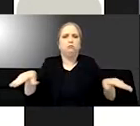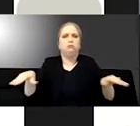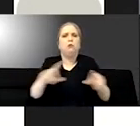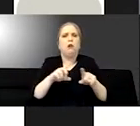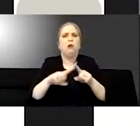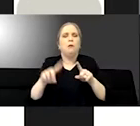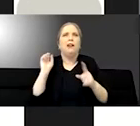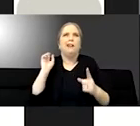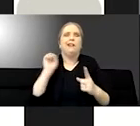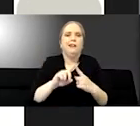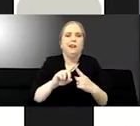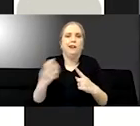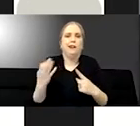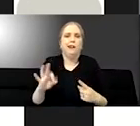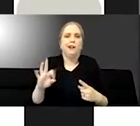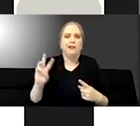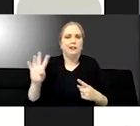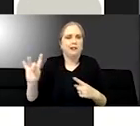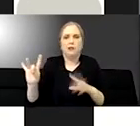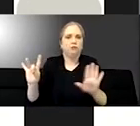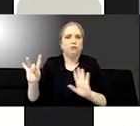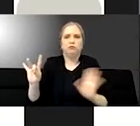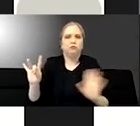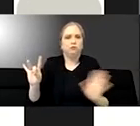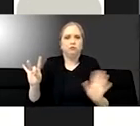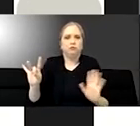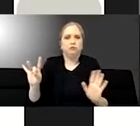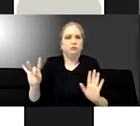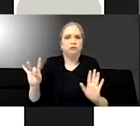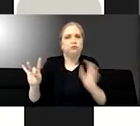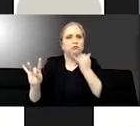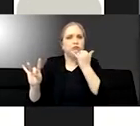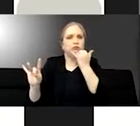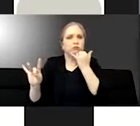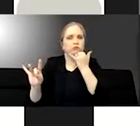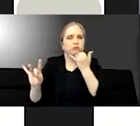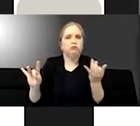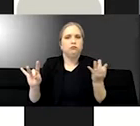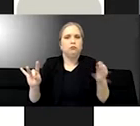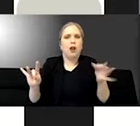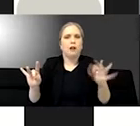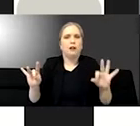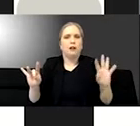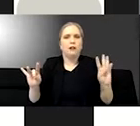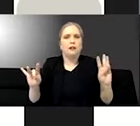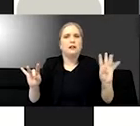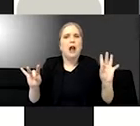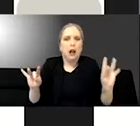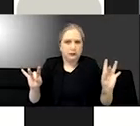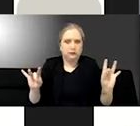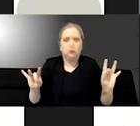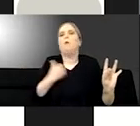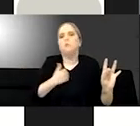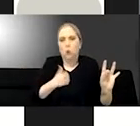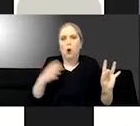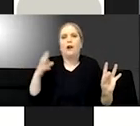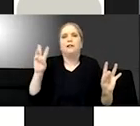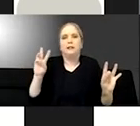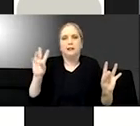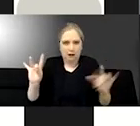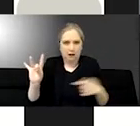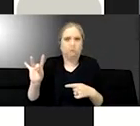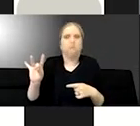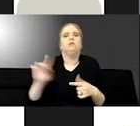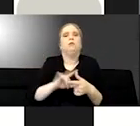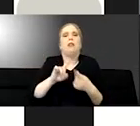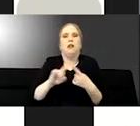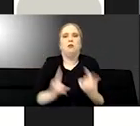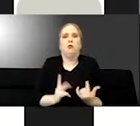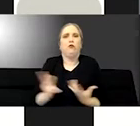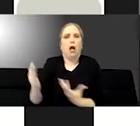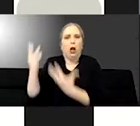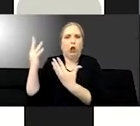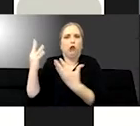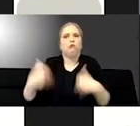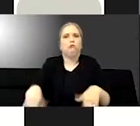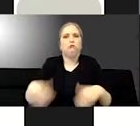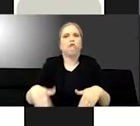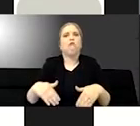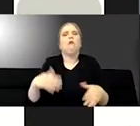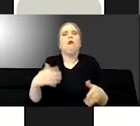Yes.